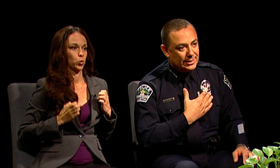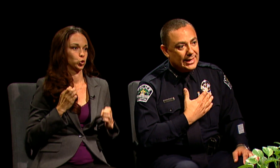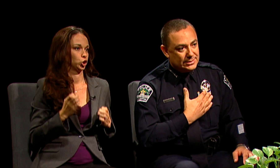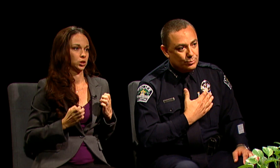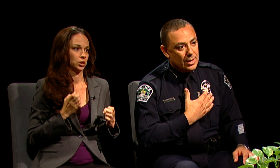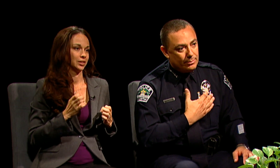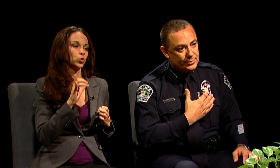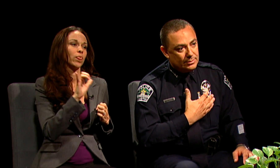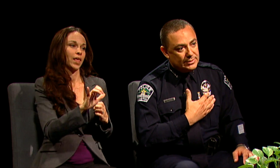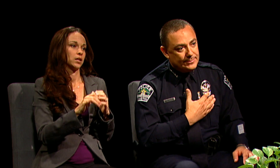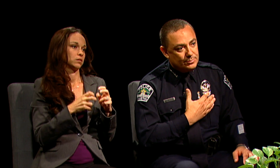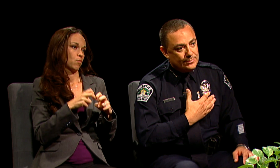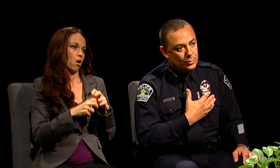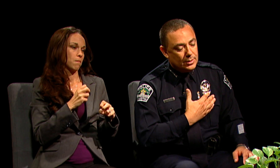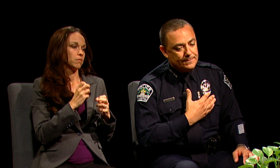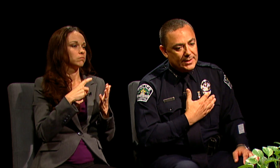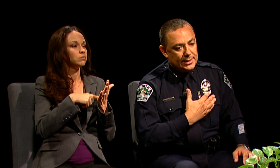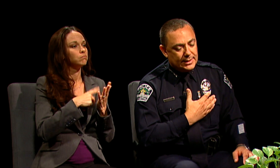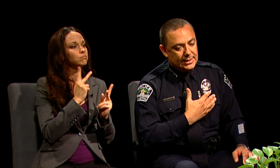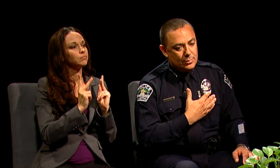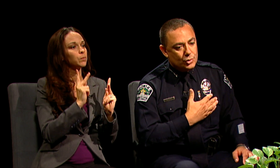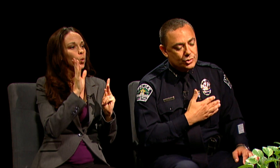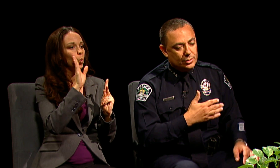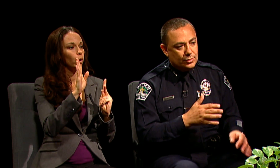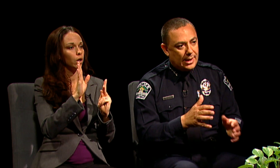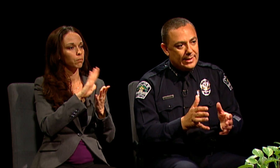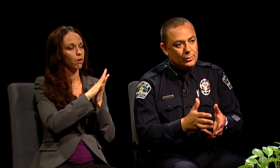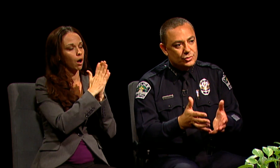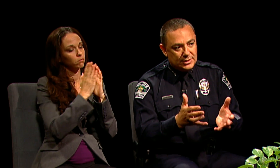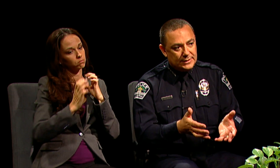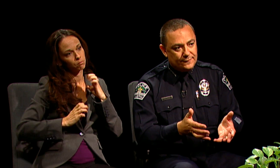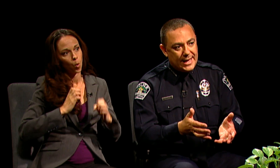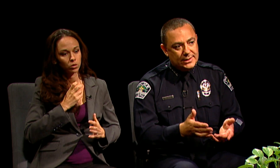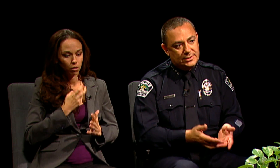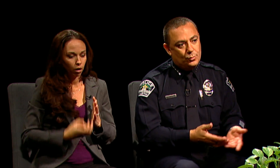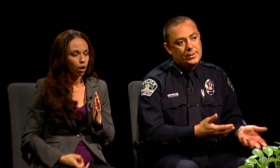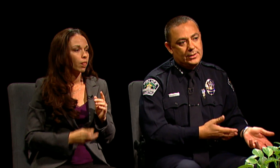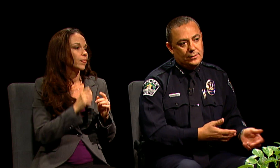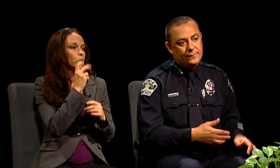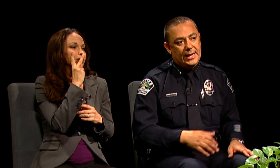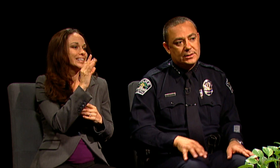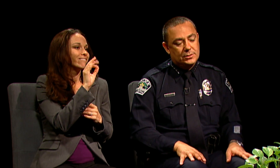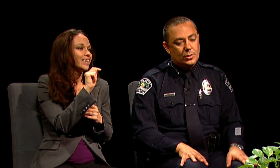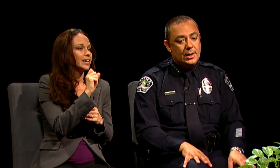AND THAT'S THE PROBLEM, SOMETIMES PEOPLE GET EMOTIONAL AND THEY DON'T SEE THE FACTS, THEY DON'T WANT TO HEAR THE FACTS.